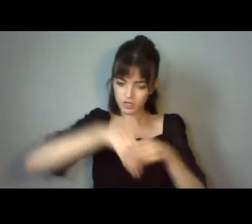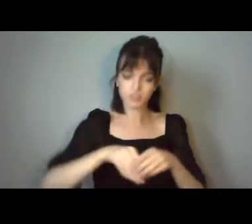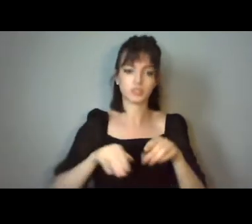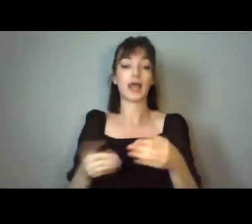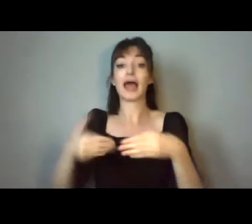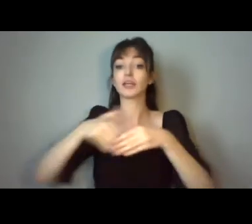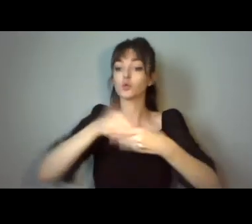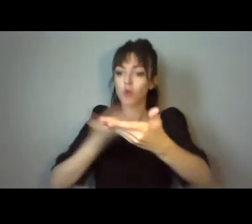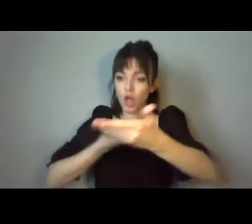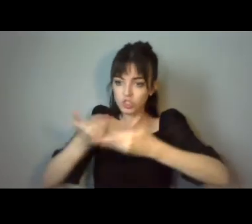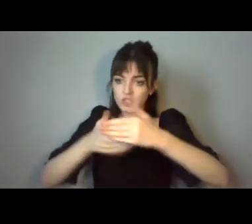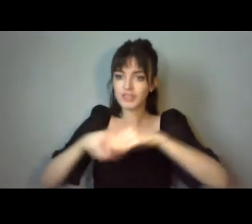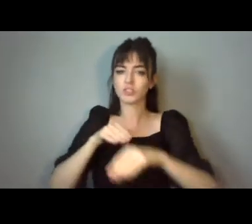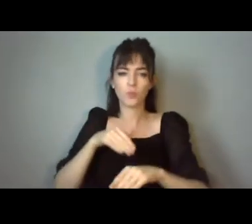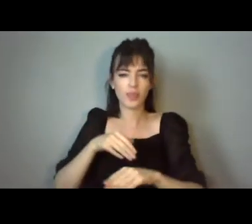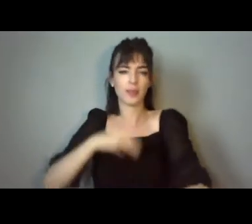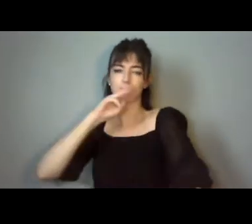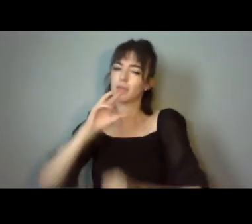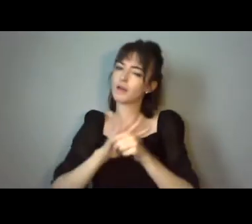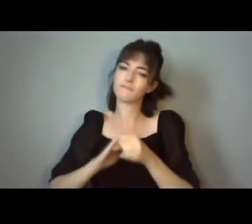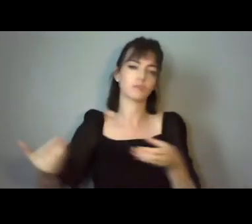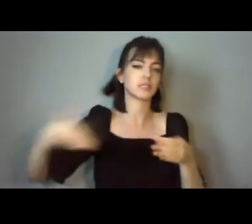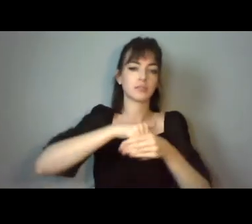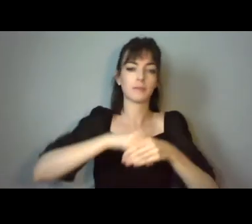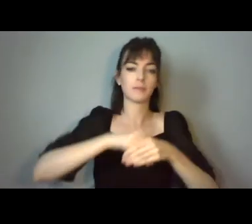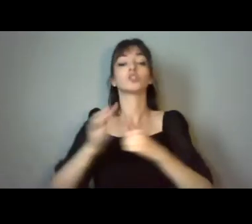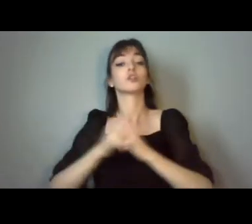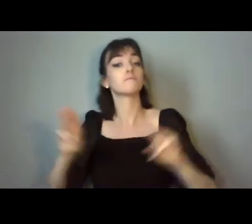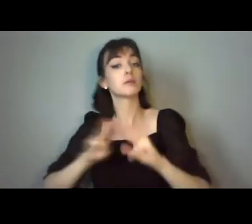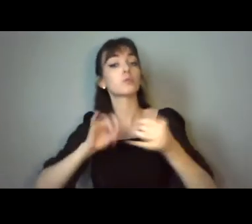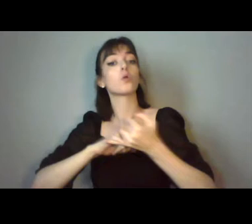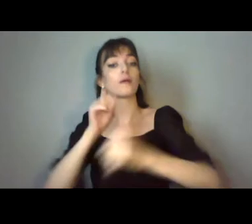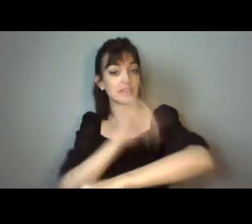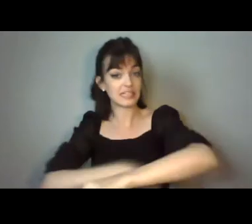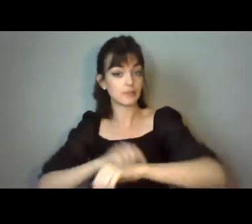and meaningful participation of people with disabilities and their organisations.